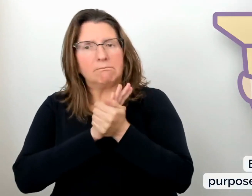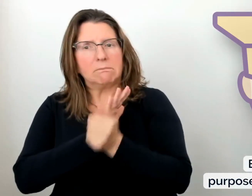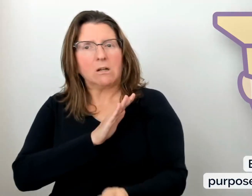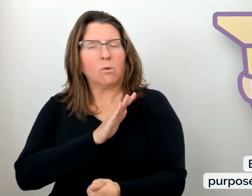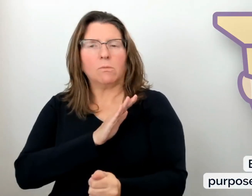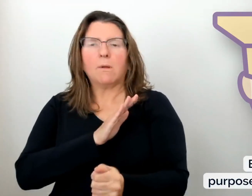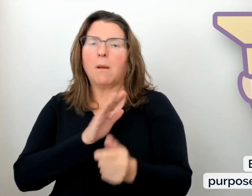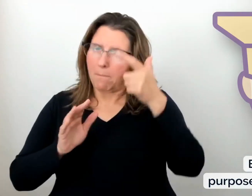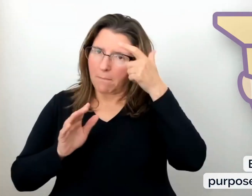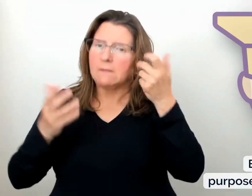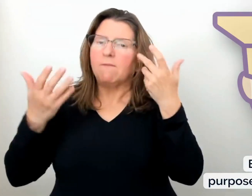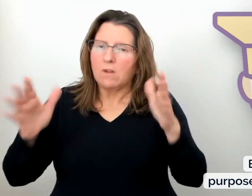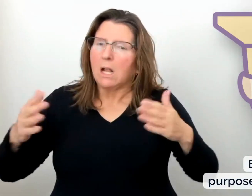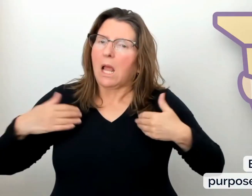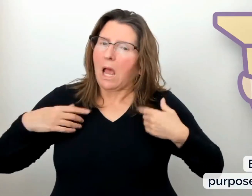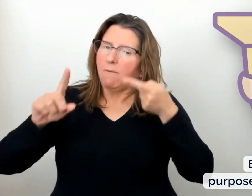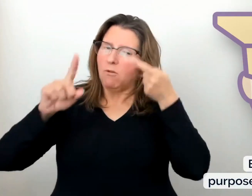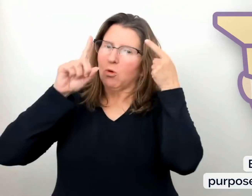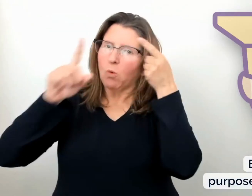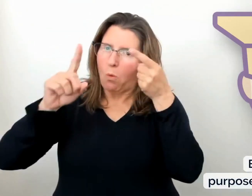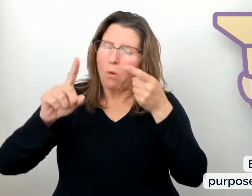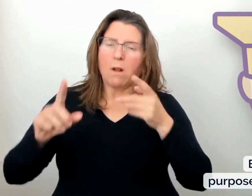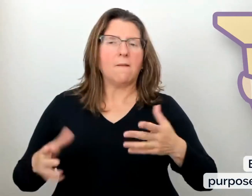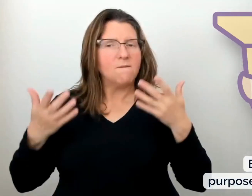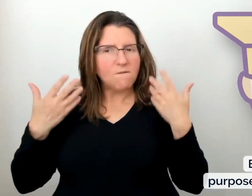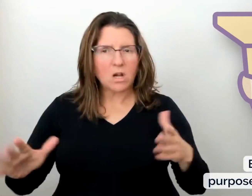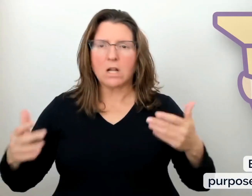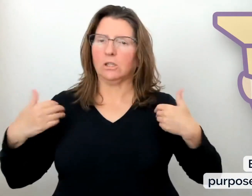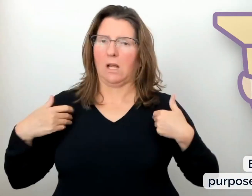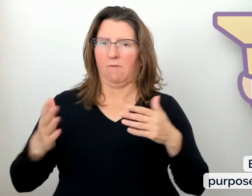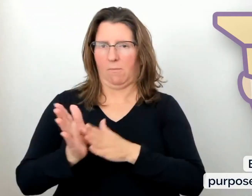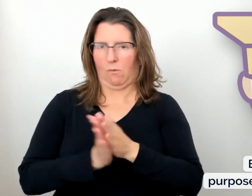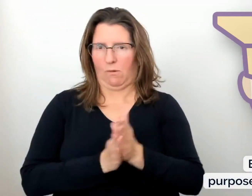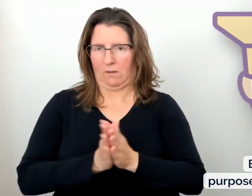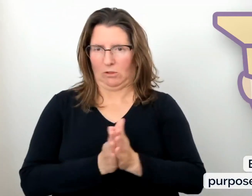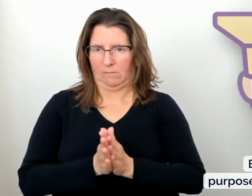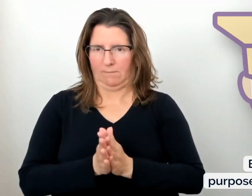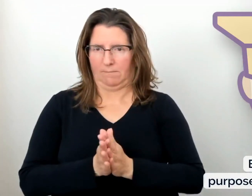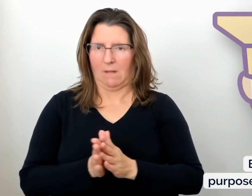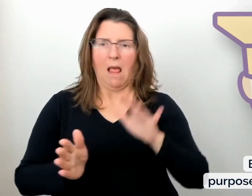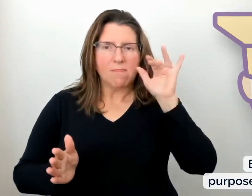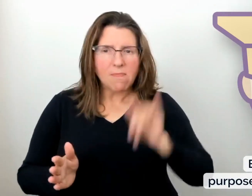and incorporates the various options we just outlined, your students will grow into expert learners.